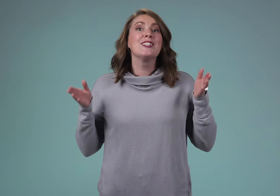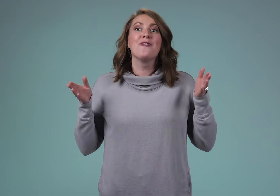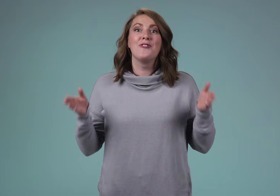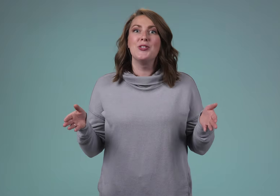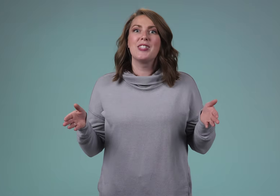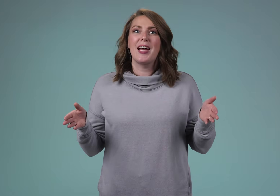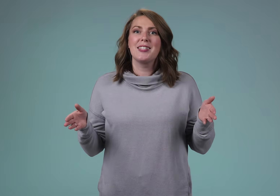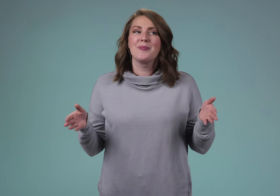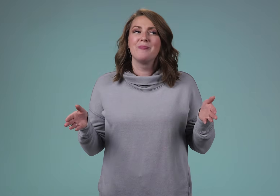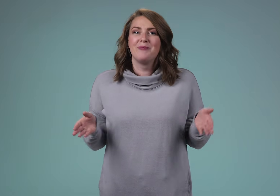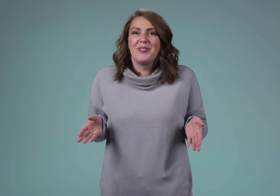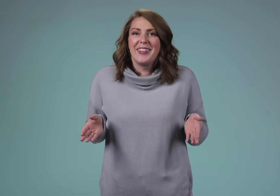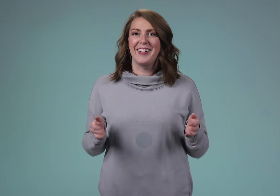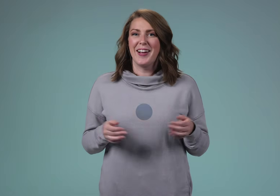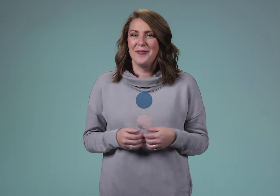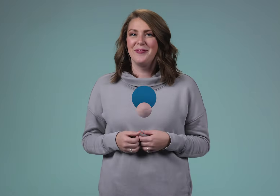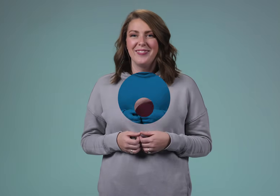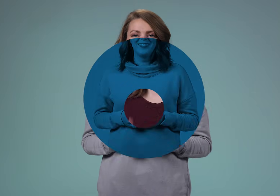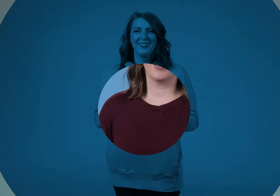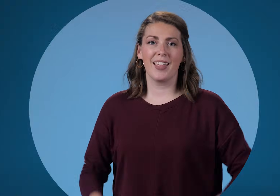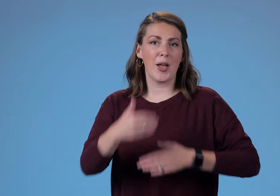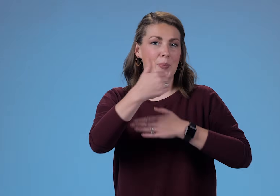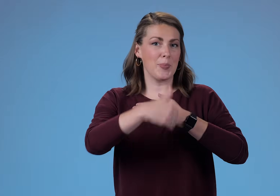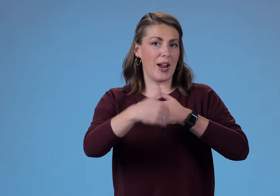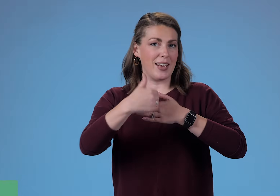some food signs. Yum! BREAD